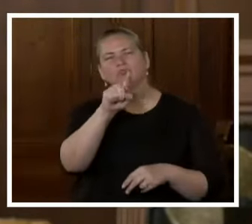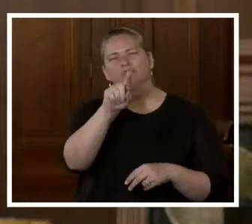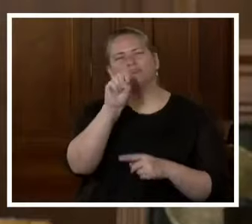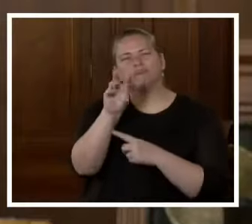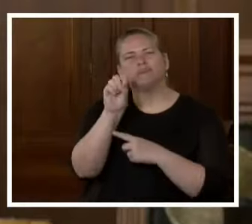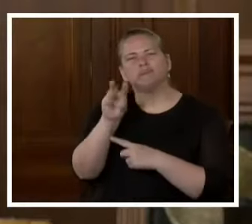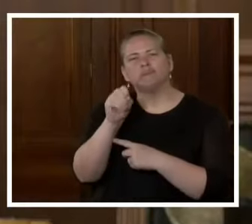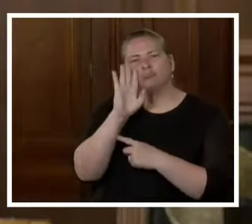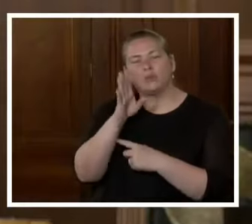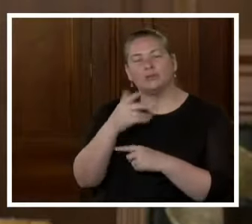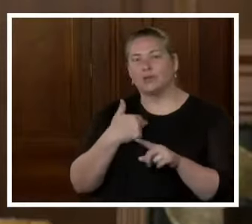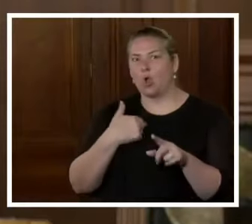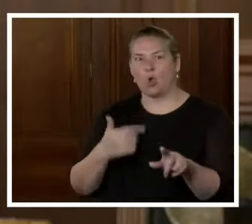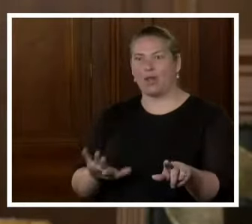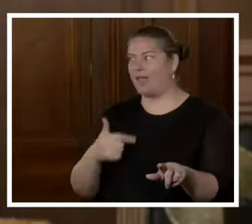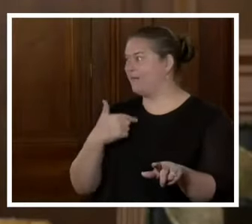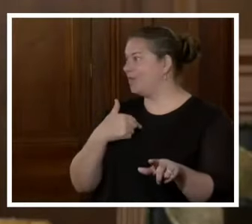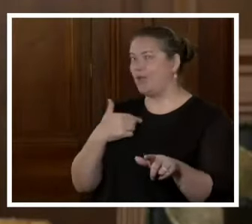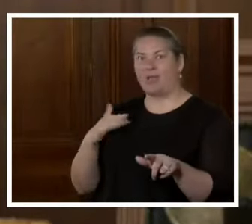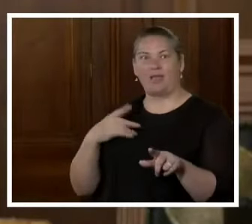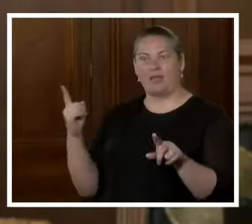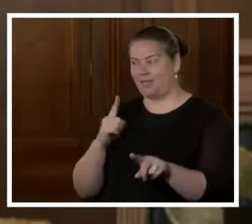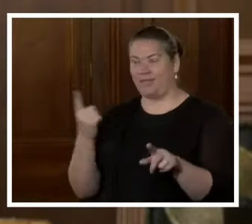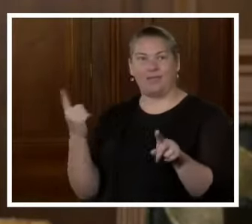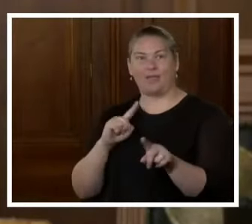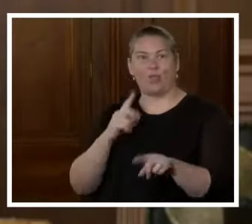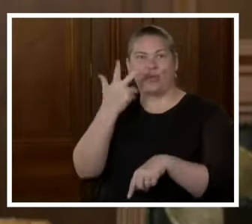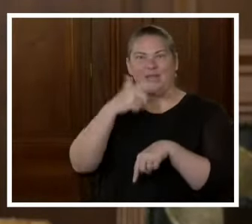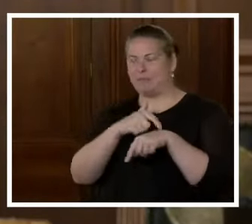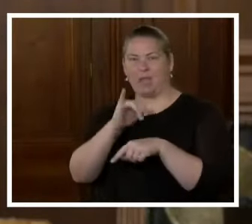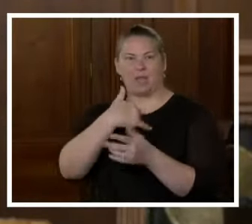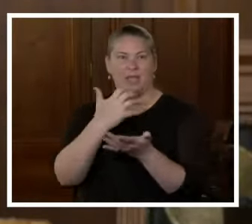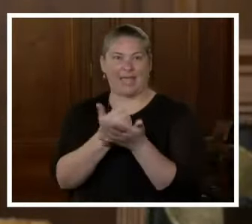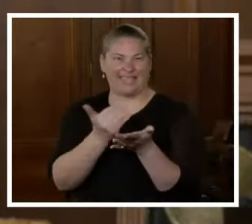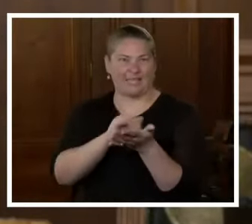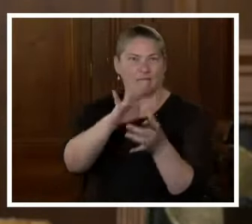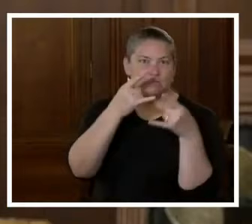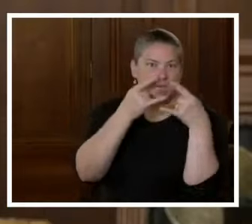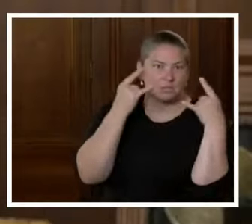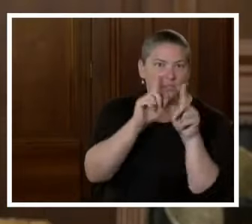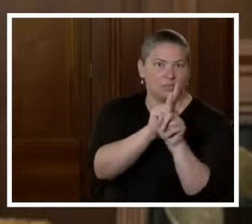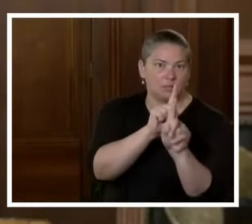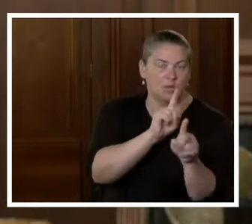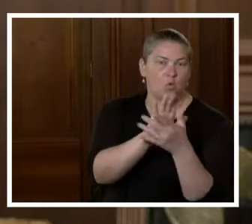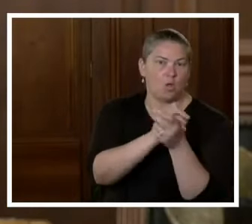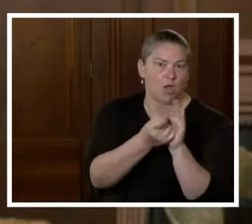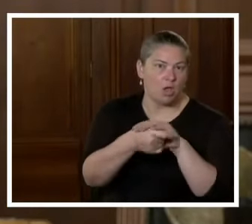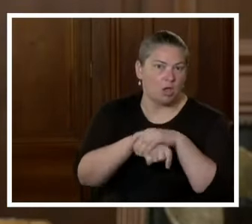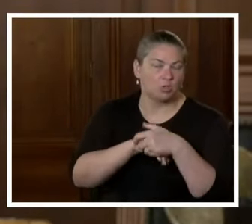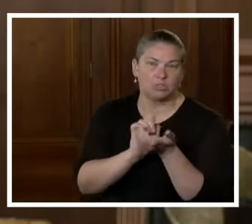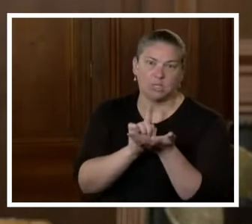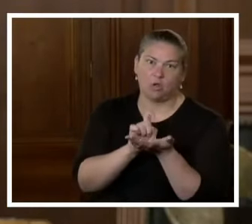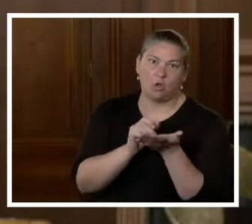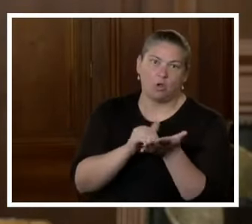AND THE REASON THAT I'M DOING